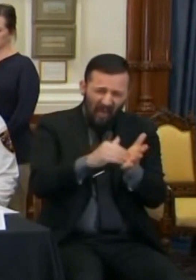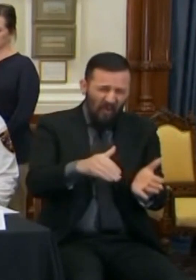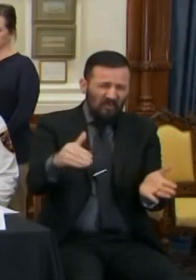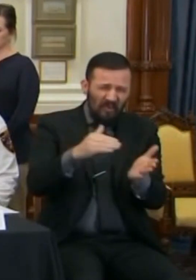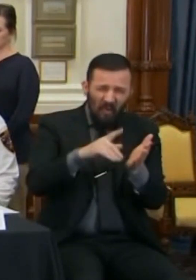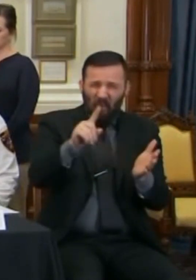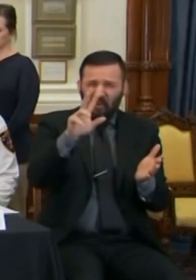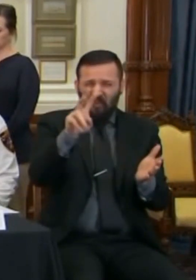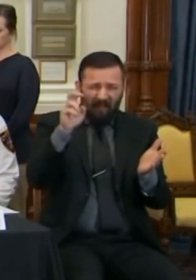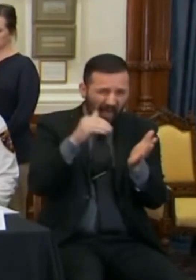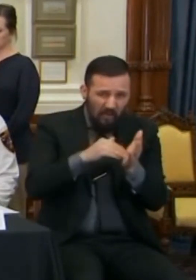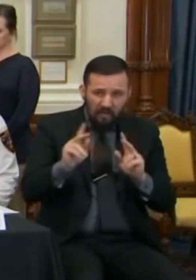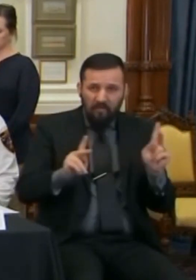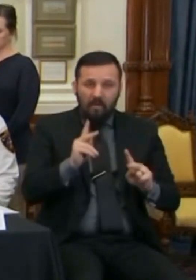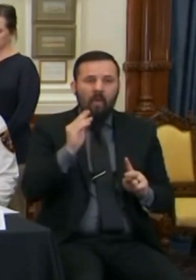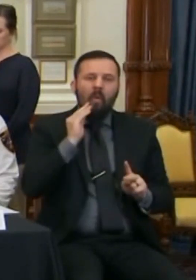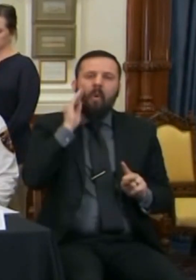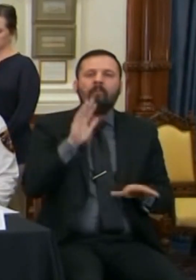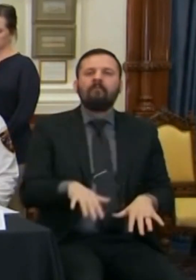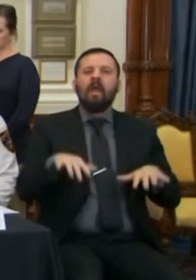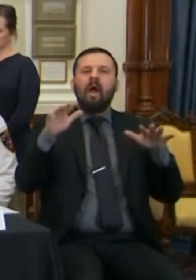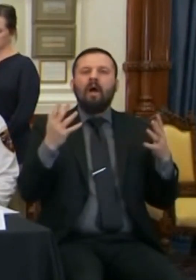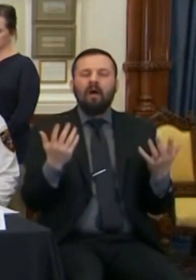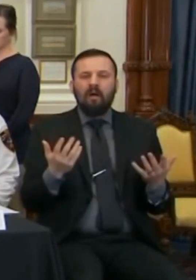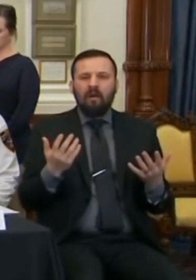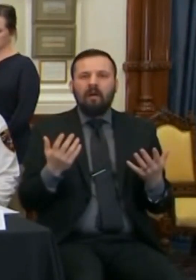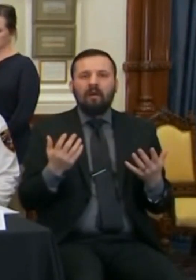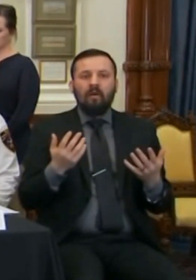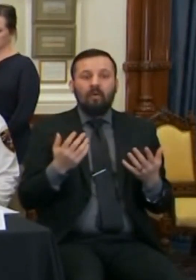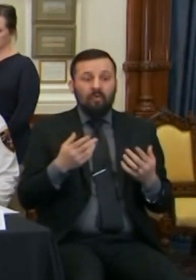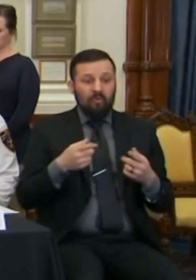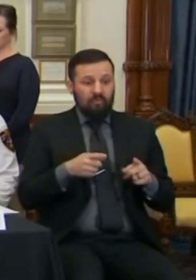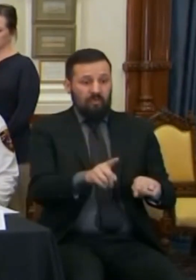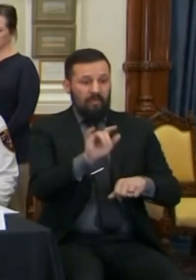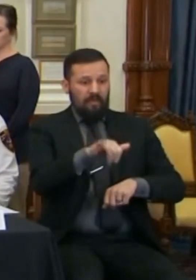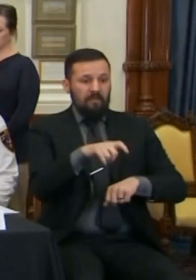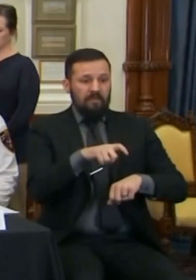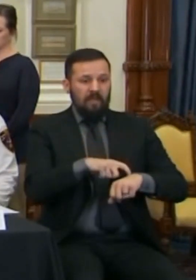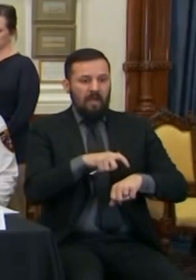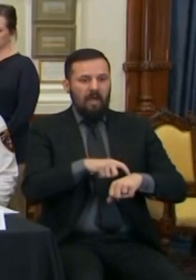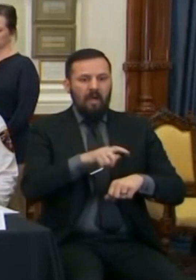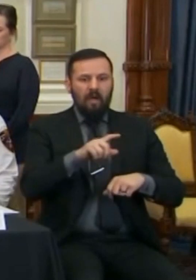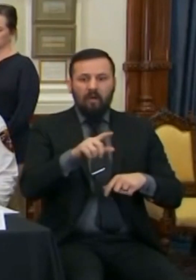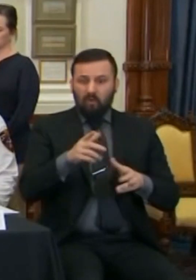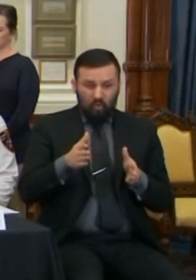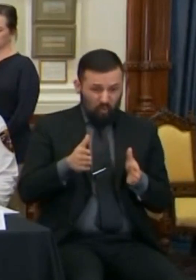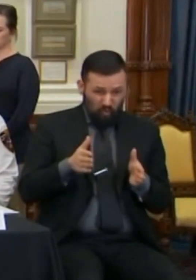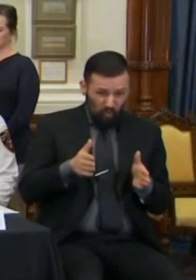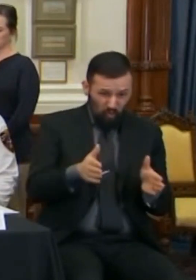had their homes flooded and at a time where when streets had turned into